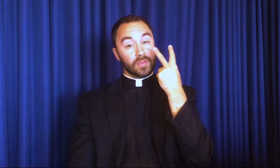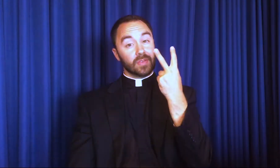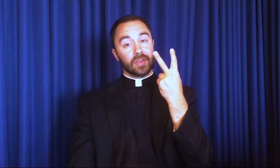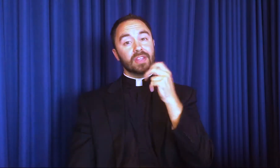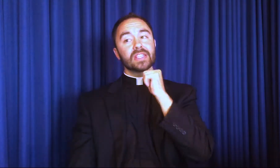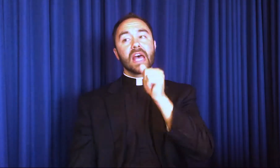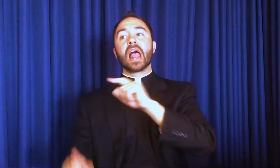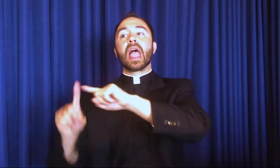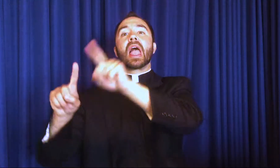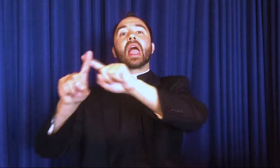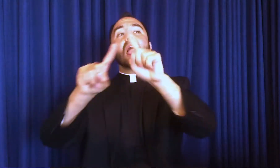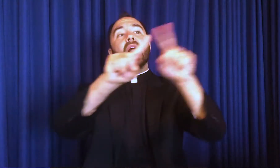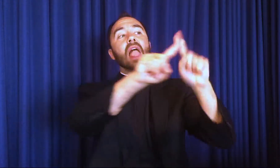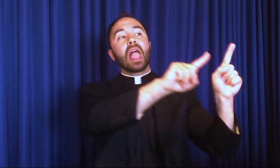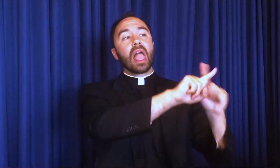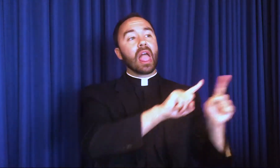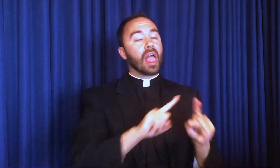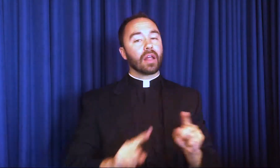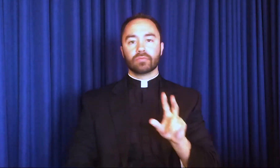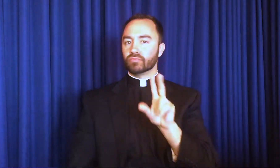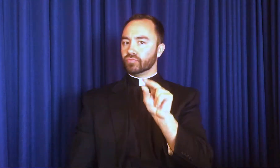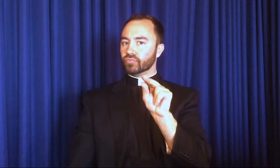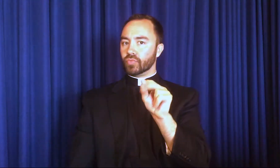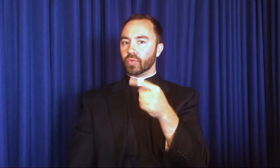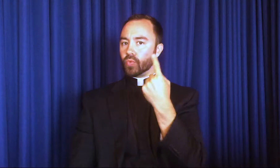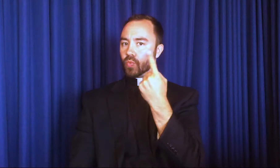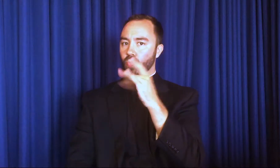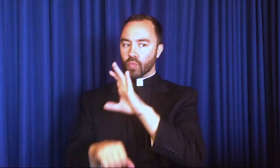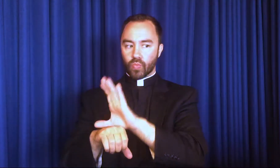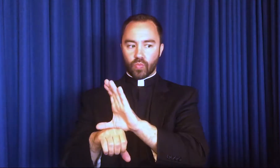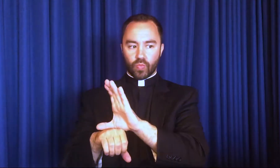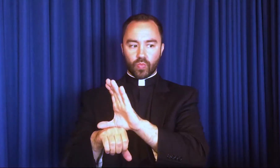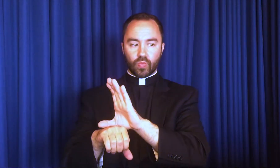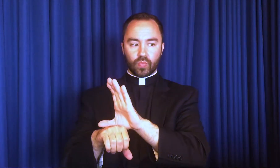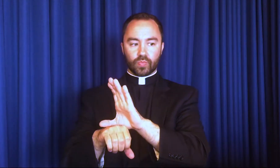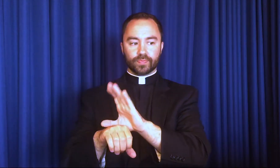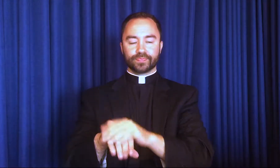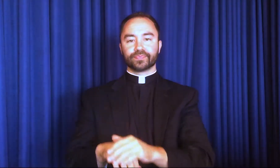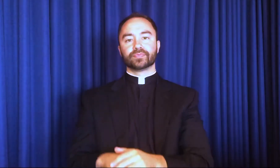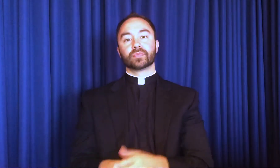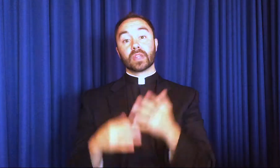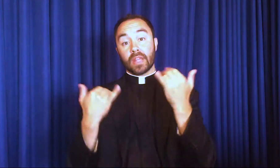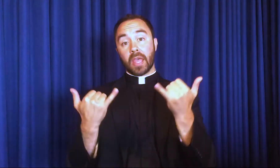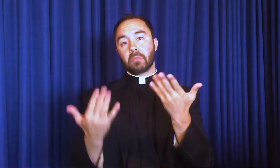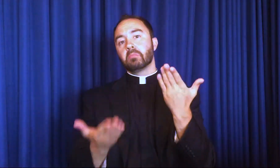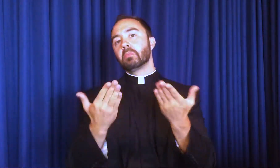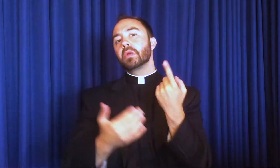can see it's not that there's many of these things there's only one church. Now